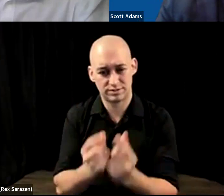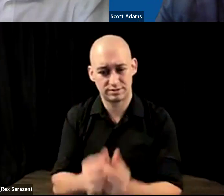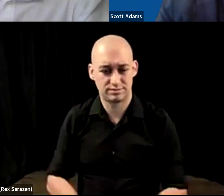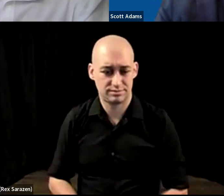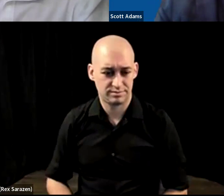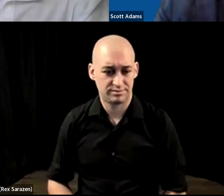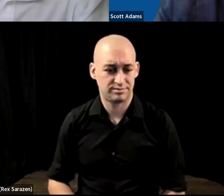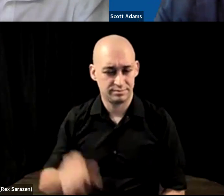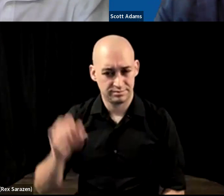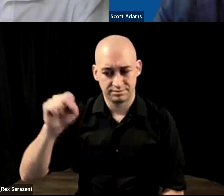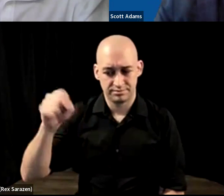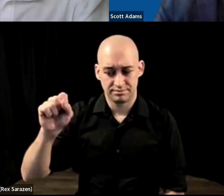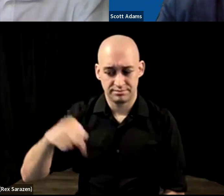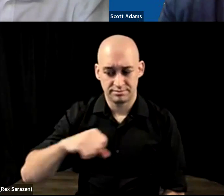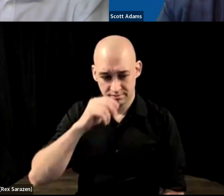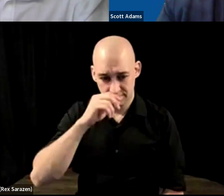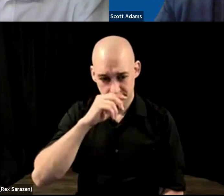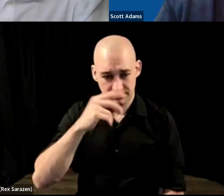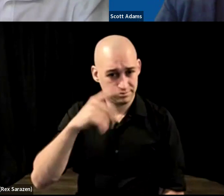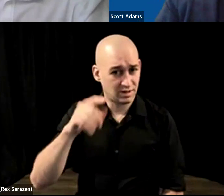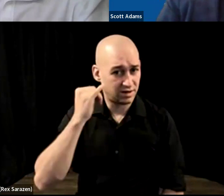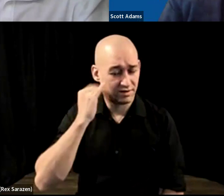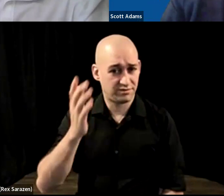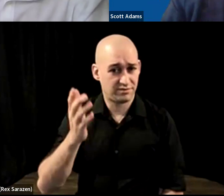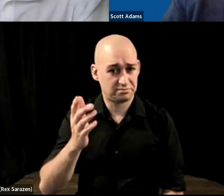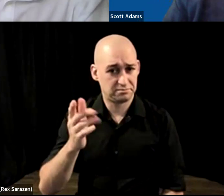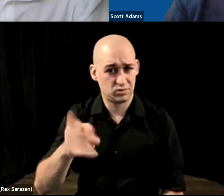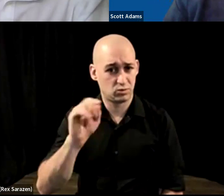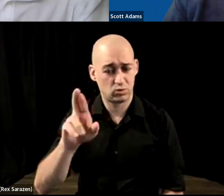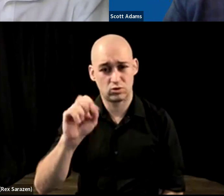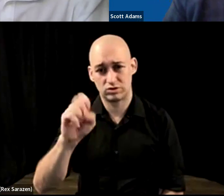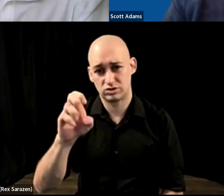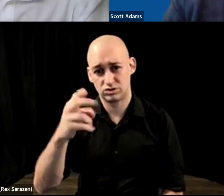Yeah, sure. Do you mind if can you or John take that answer?